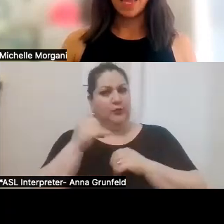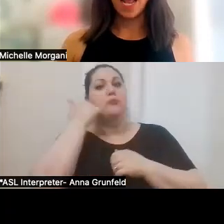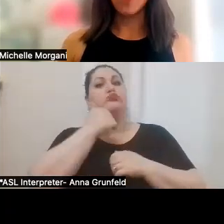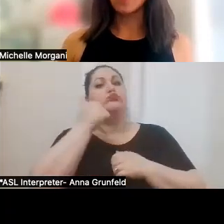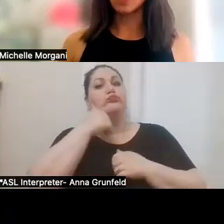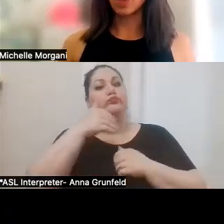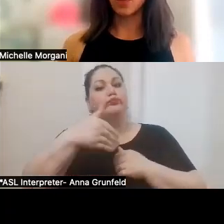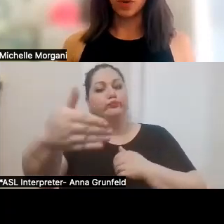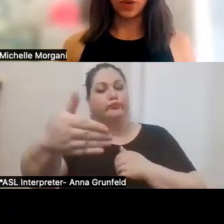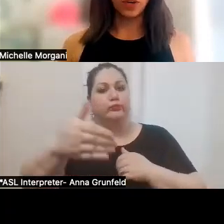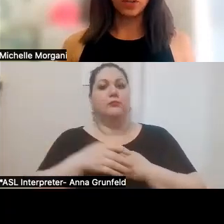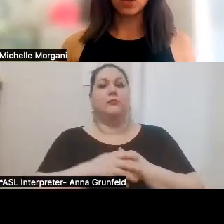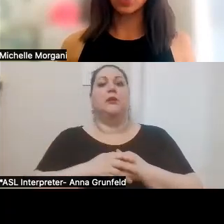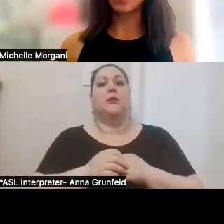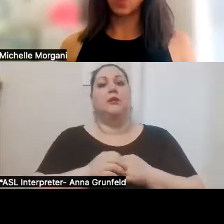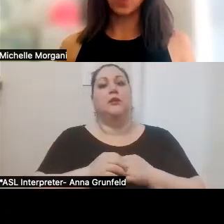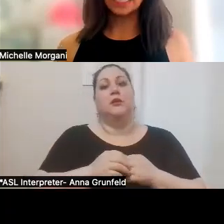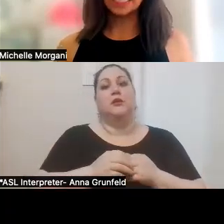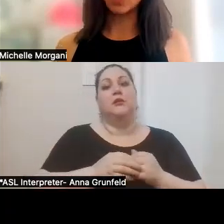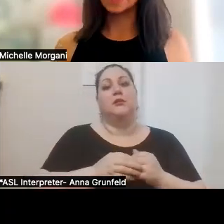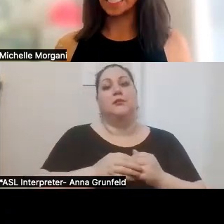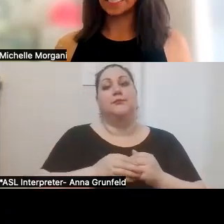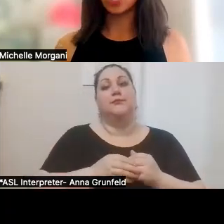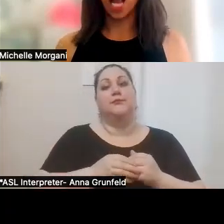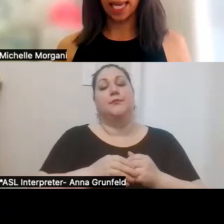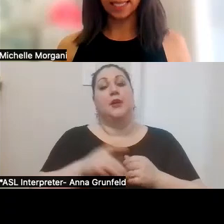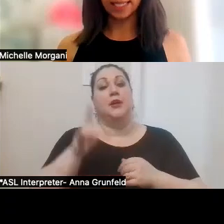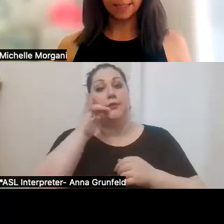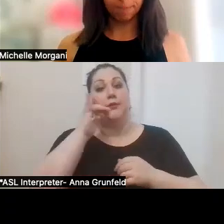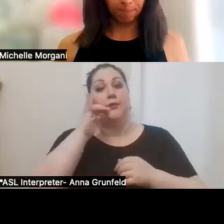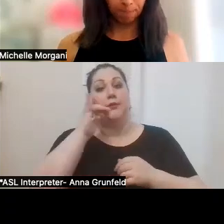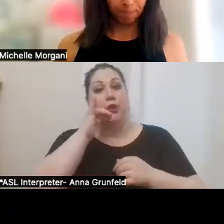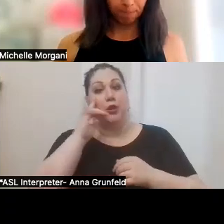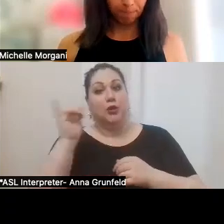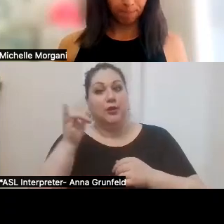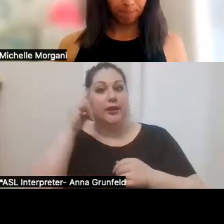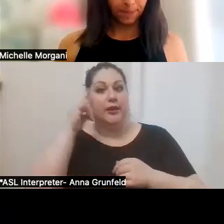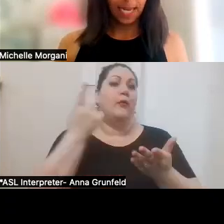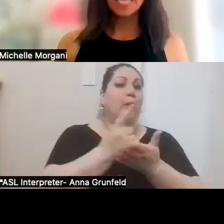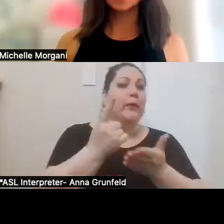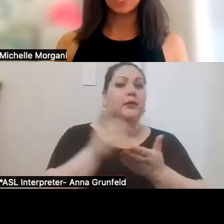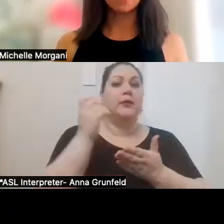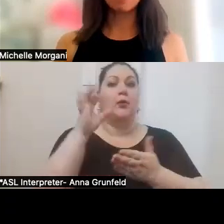and how that will look for their sort of weekly or daily check-ins. Next slide.